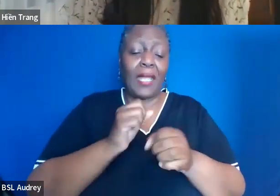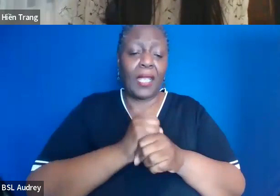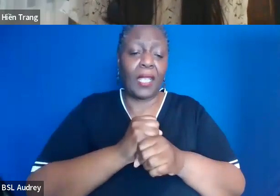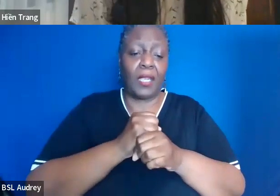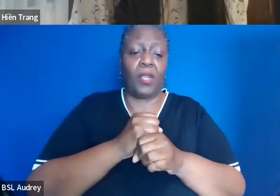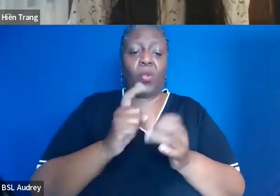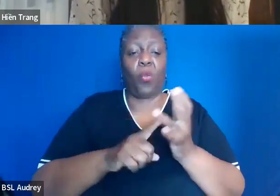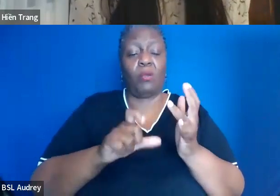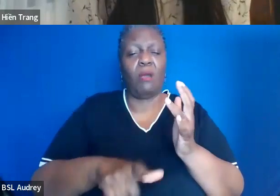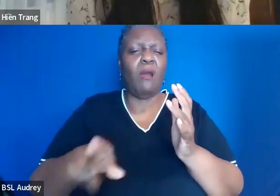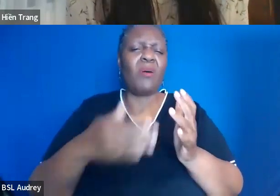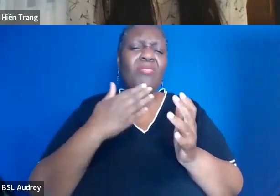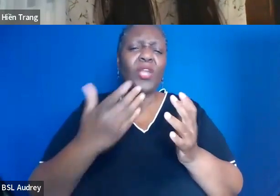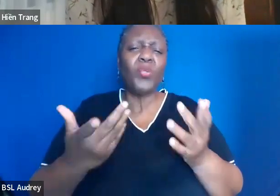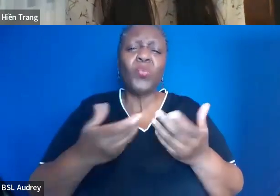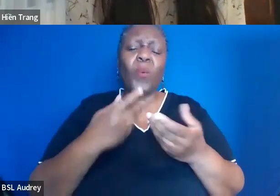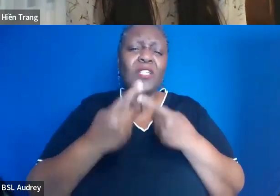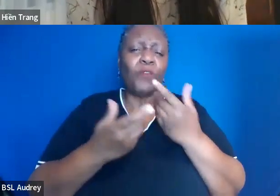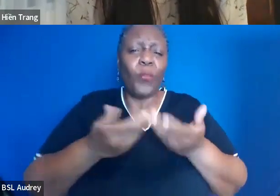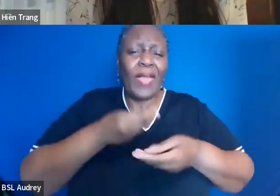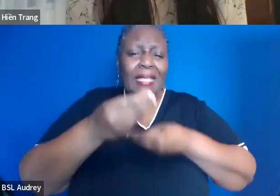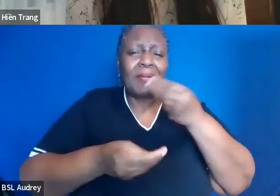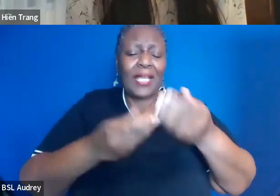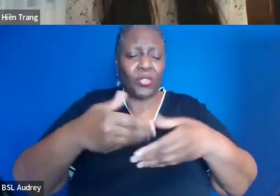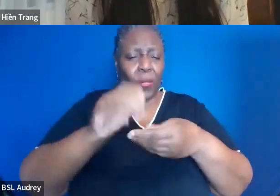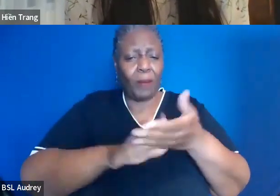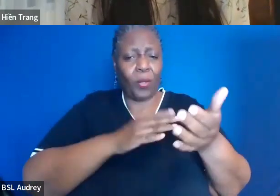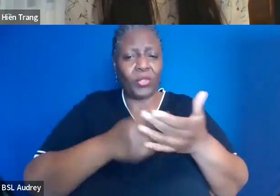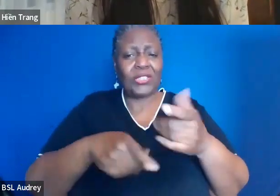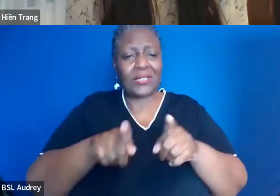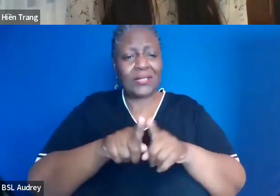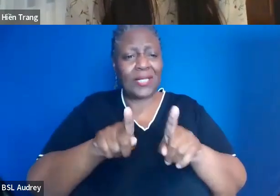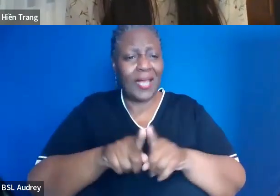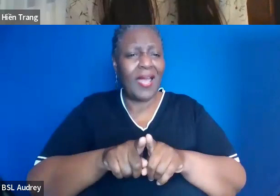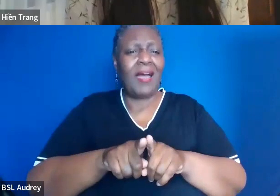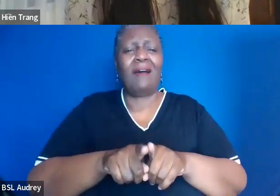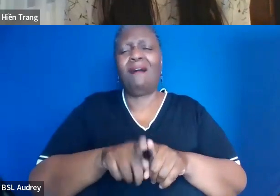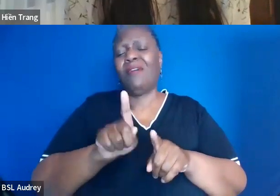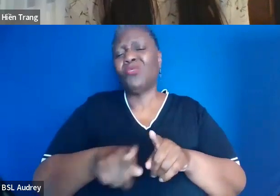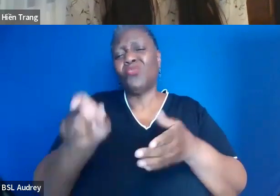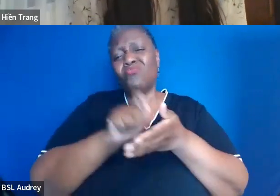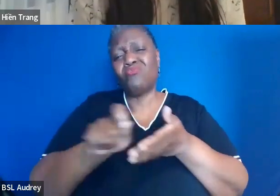you so much for contextualizing each poem and Hồ Xuân Hương's life so beautifully thank you so much